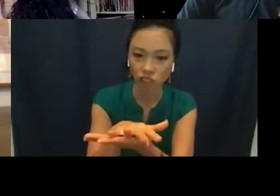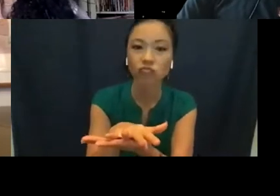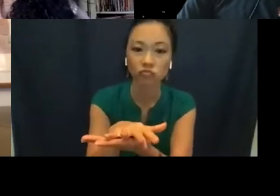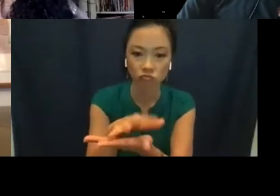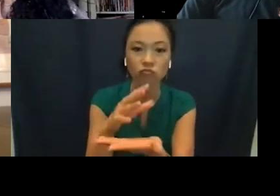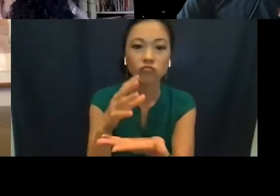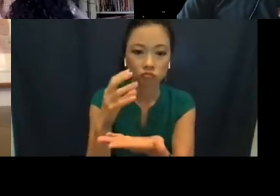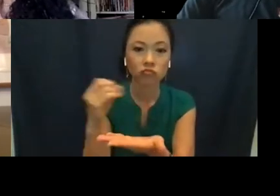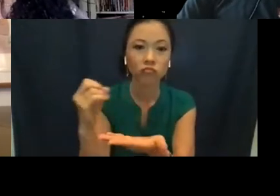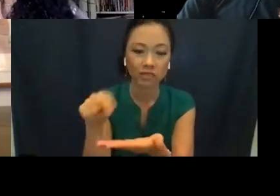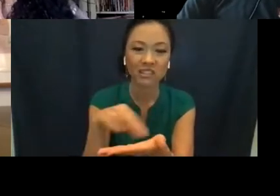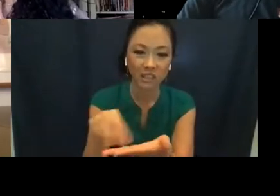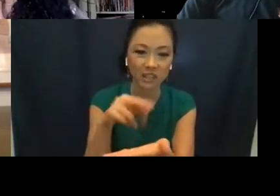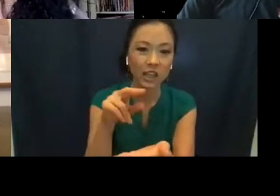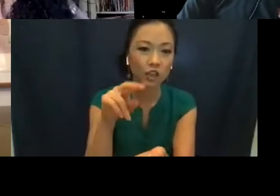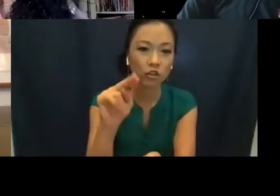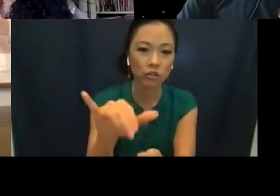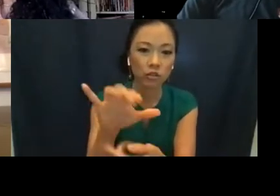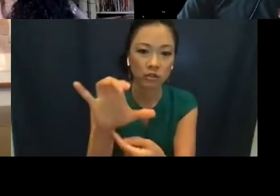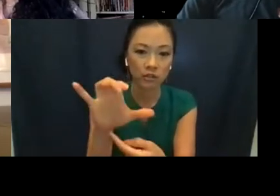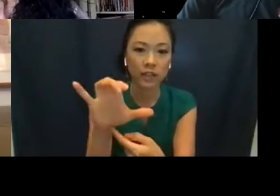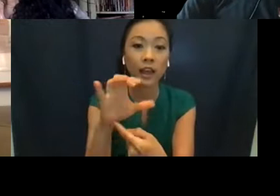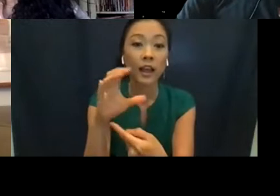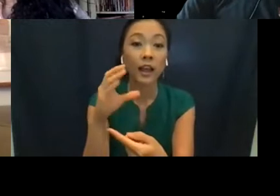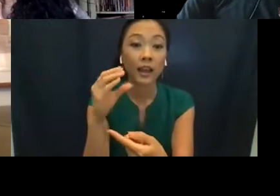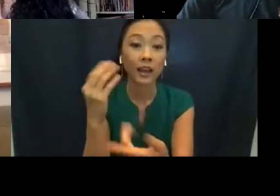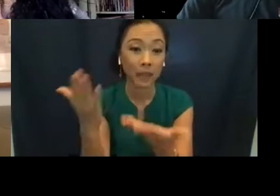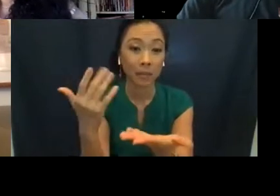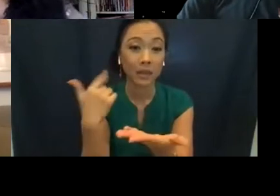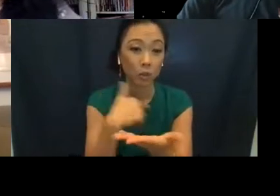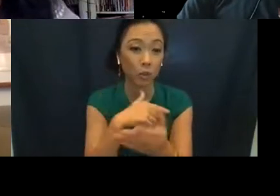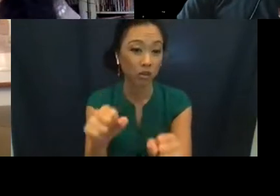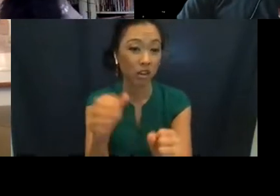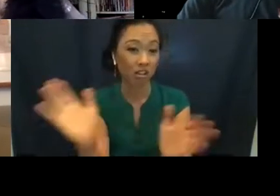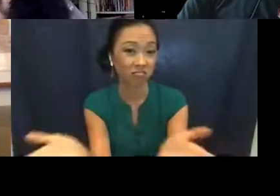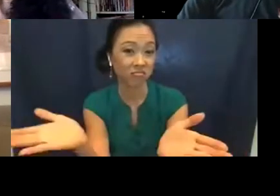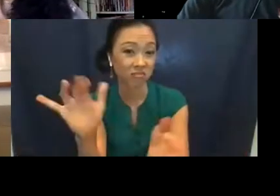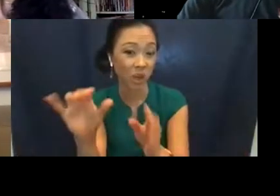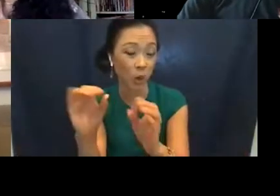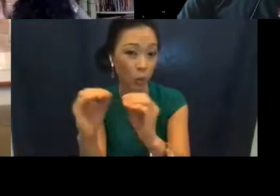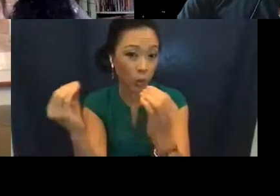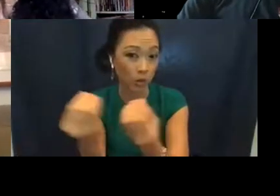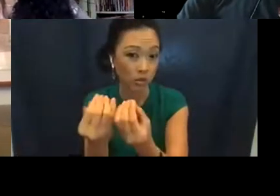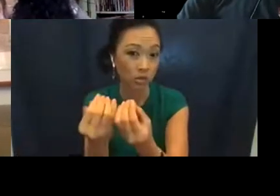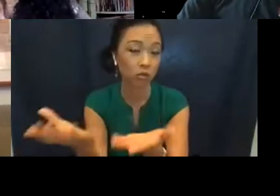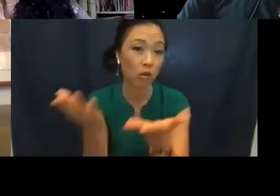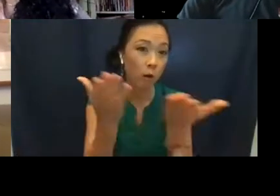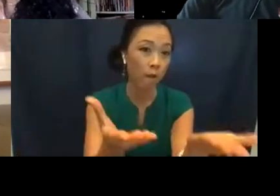organization that actually do offer training free for the person who asked that in here for training black and brown bodies.